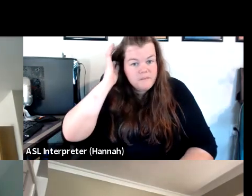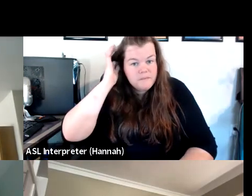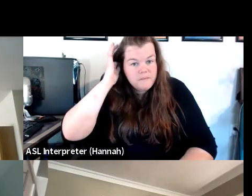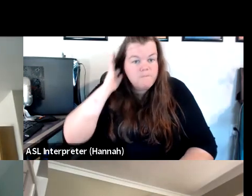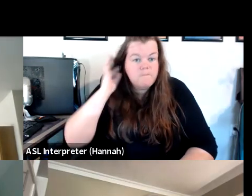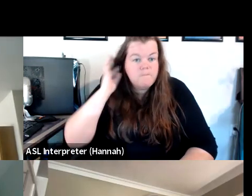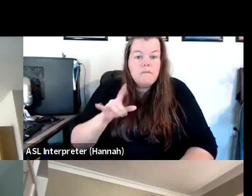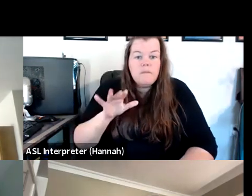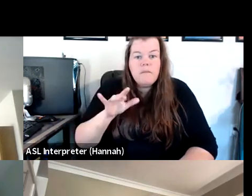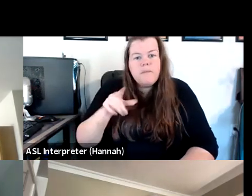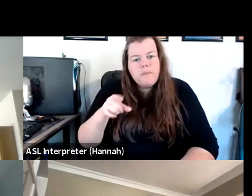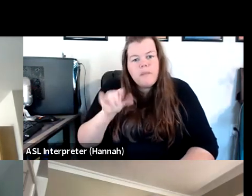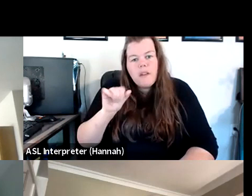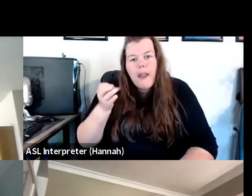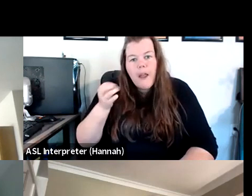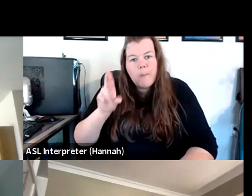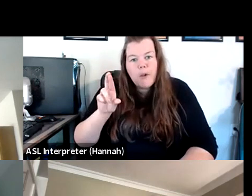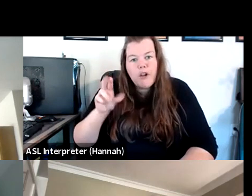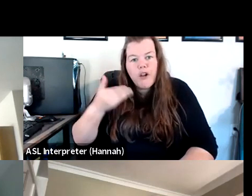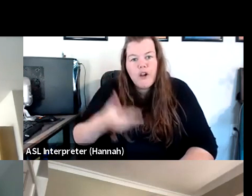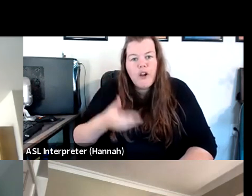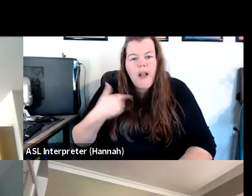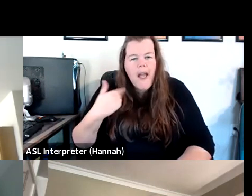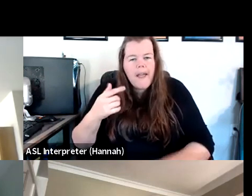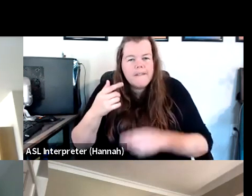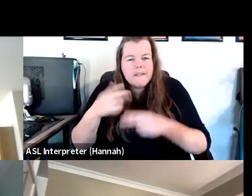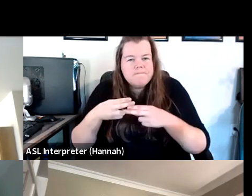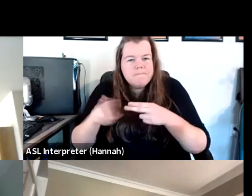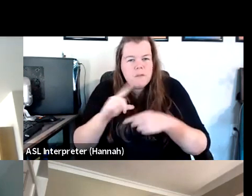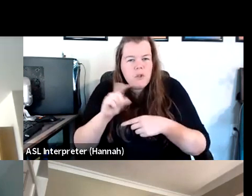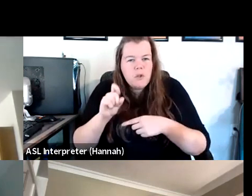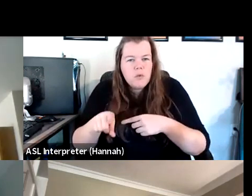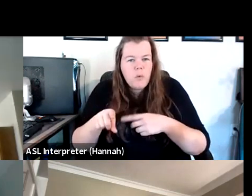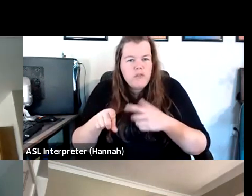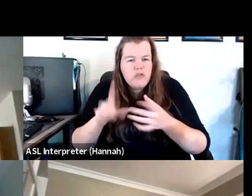Justin I have a quick question sort of somewhat related to that and this may also help Ryan a little bit as well um